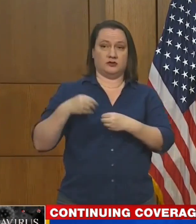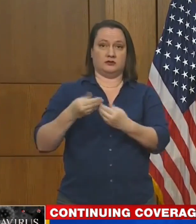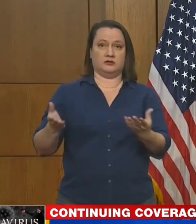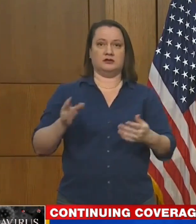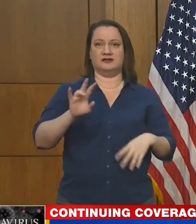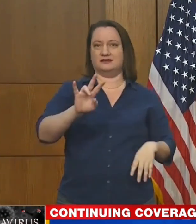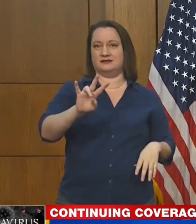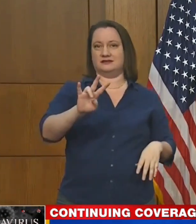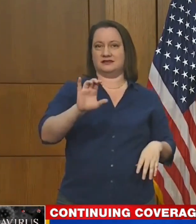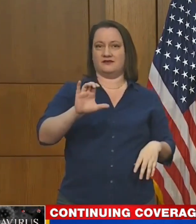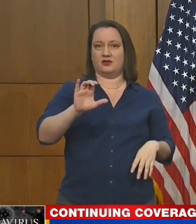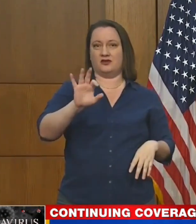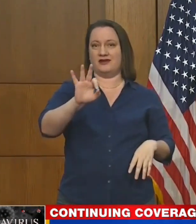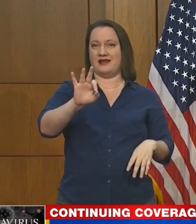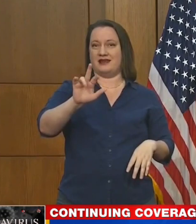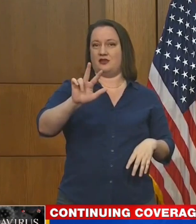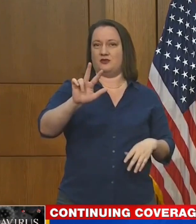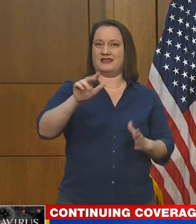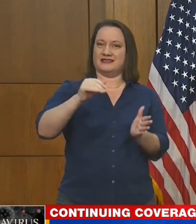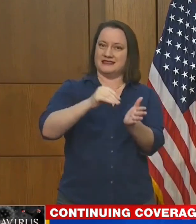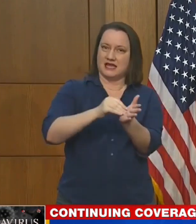WITH. LITTLE TO NO SUPPLIES SO